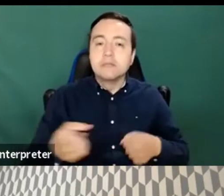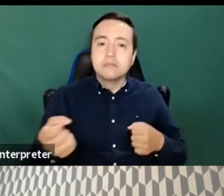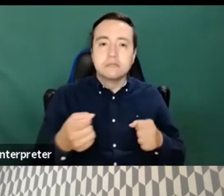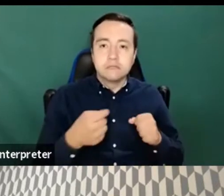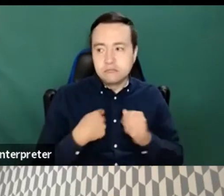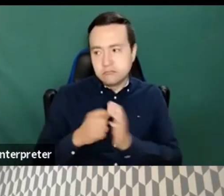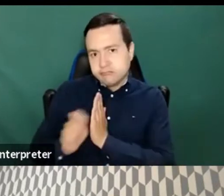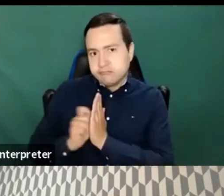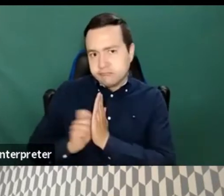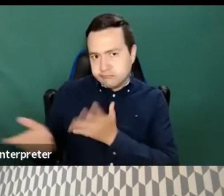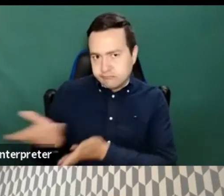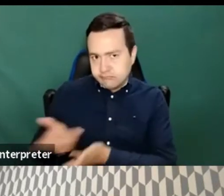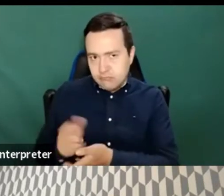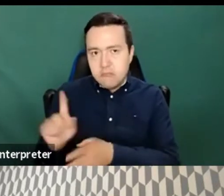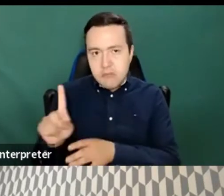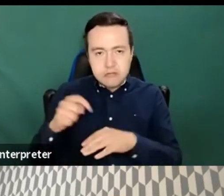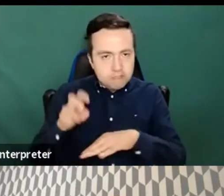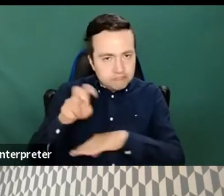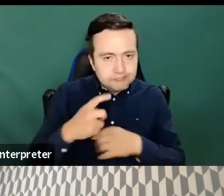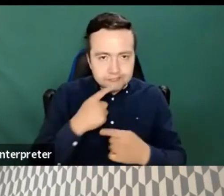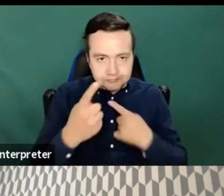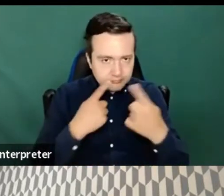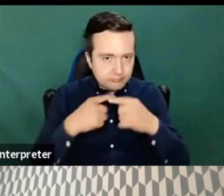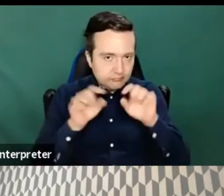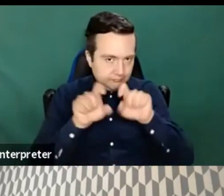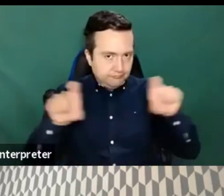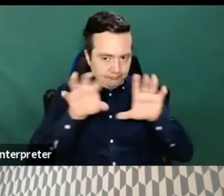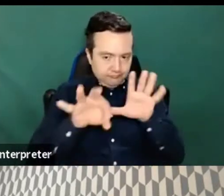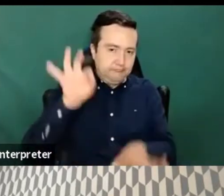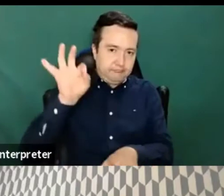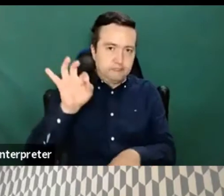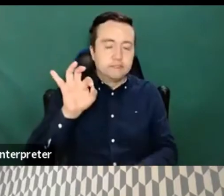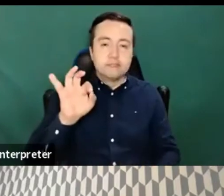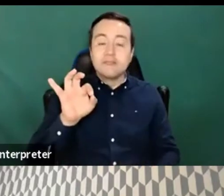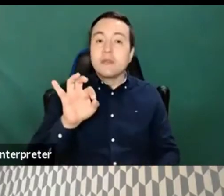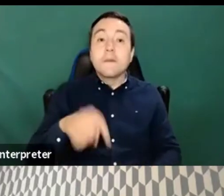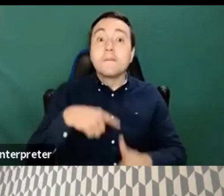So I will go ahead and highlight what I took away as the main positive lessons.